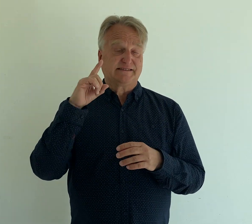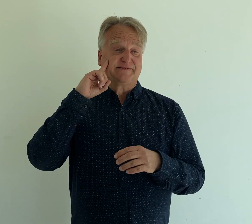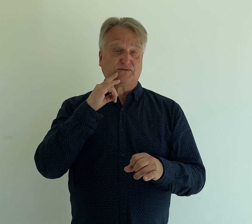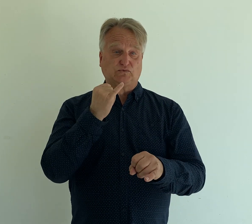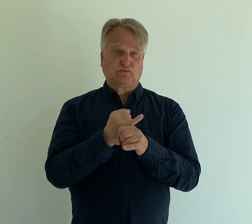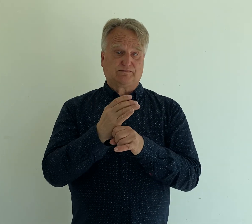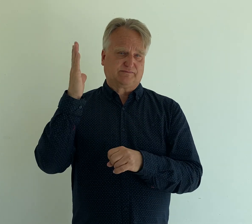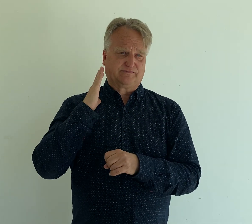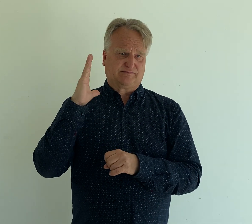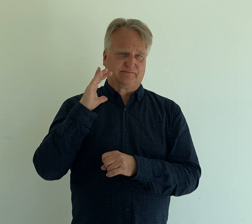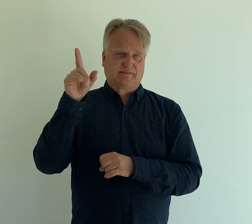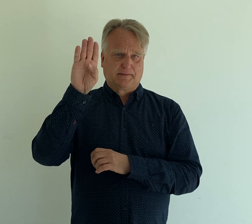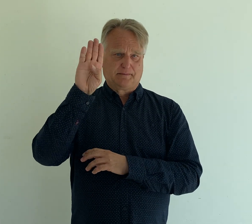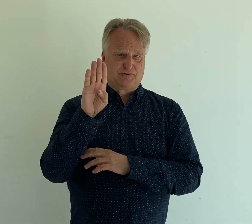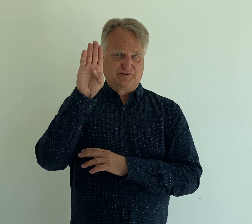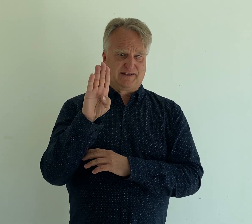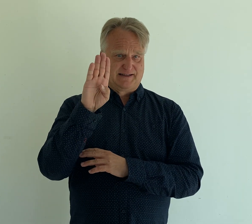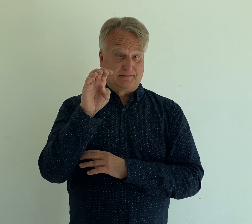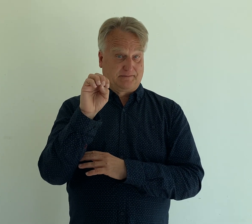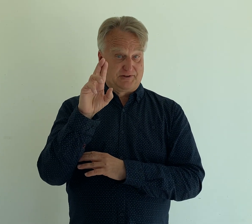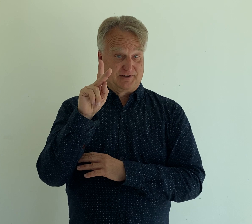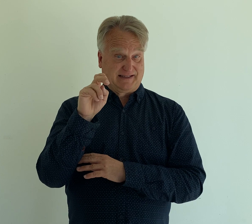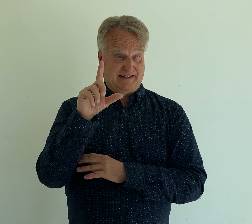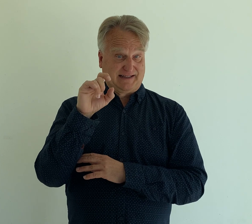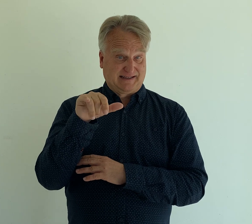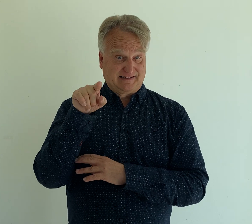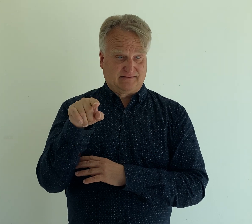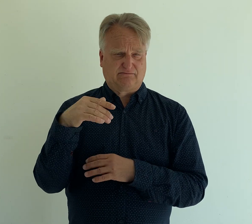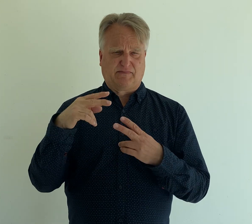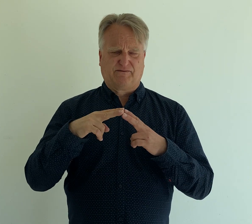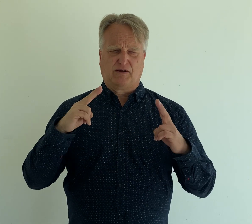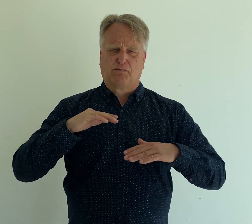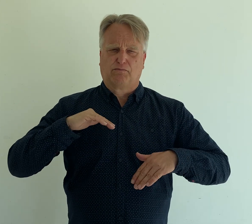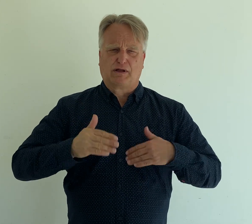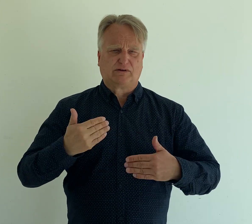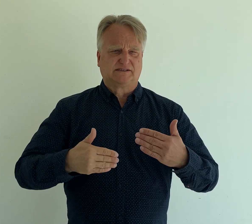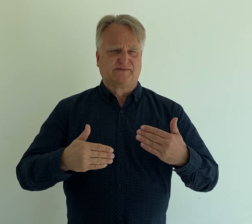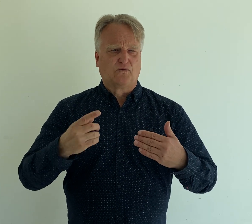For many years, the California School for the Deaf (CSD) was located in the progressive city of Berkeley.